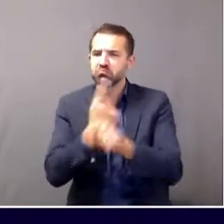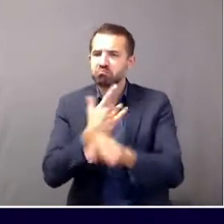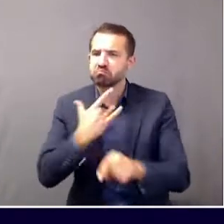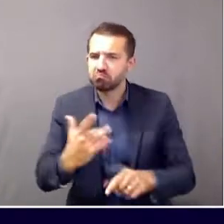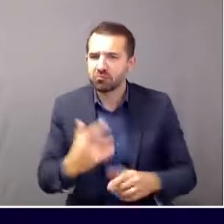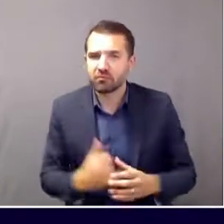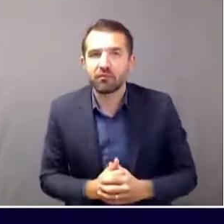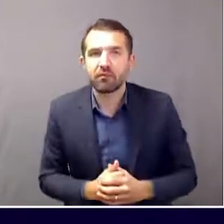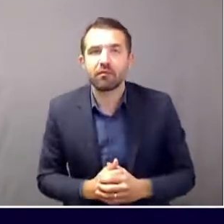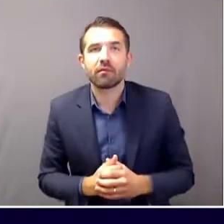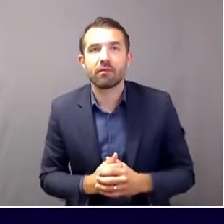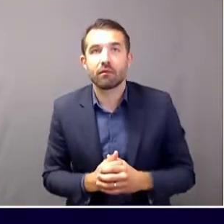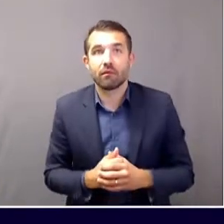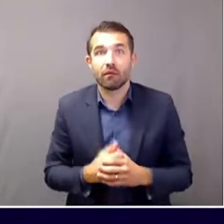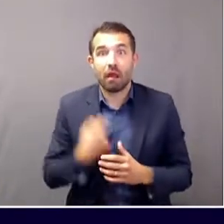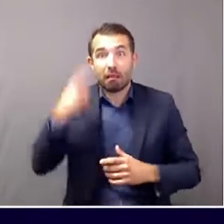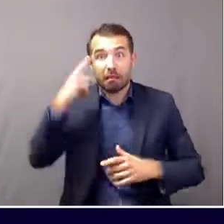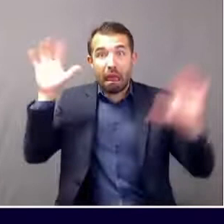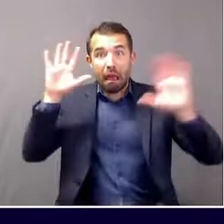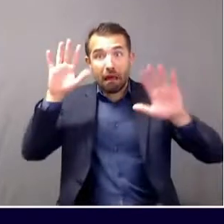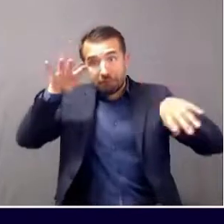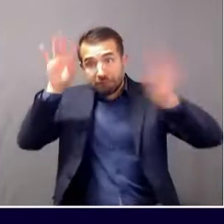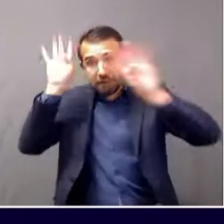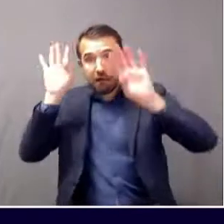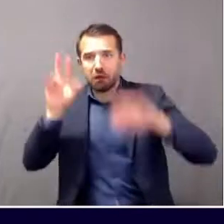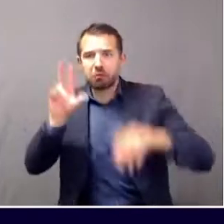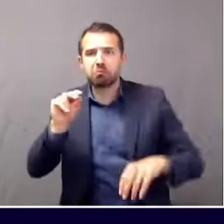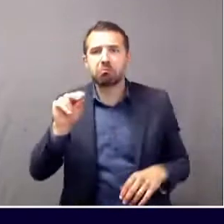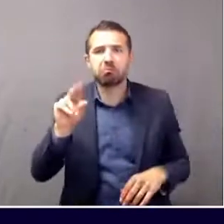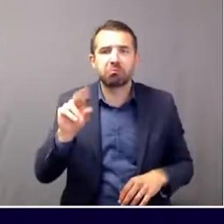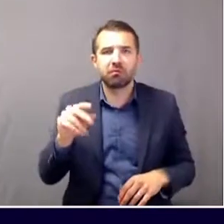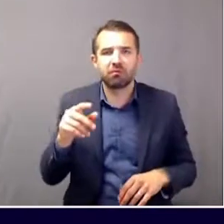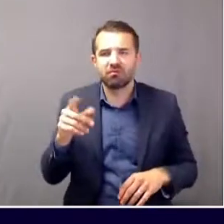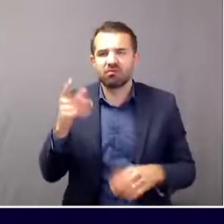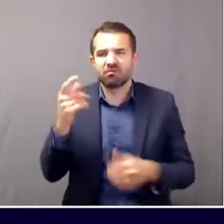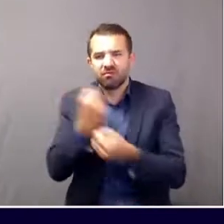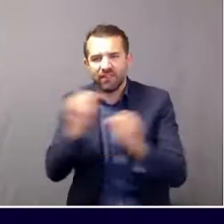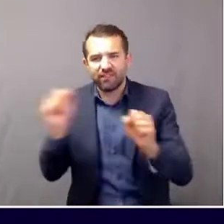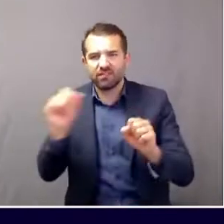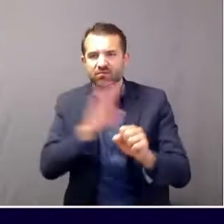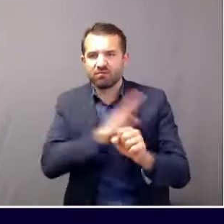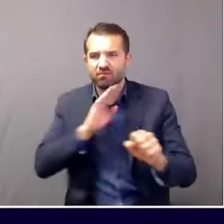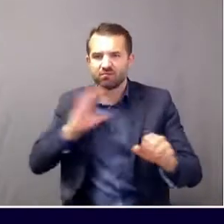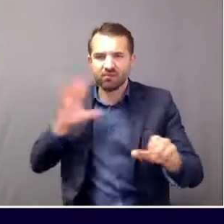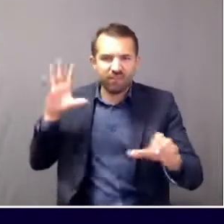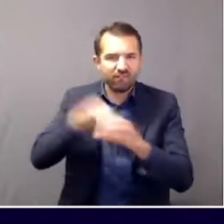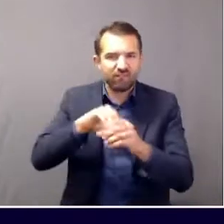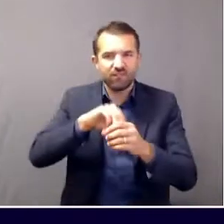with the decisions made by